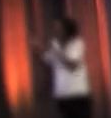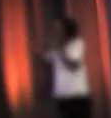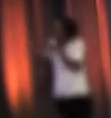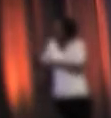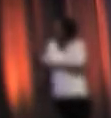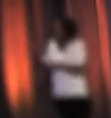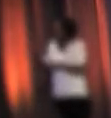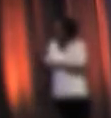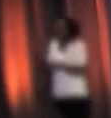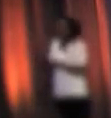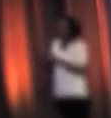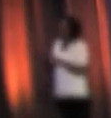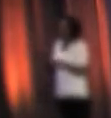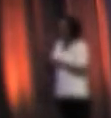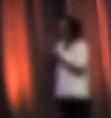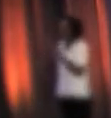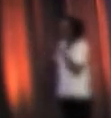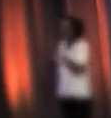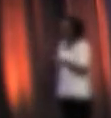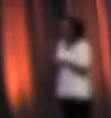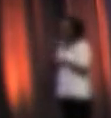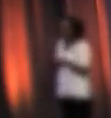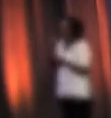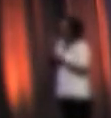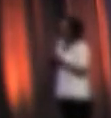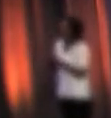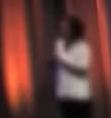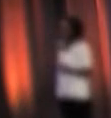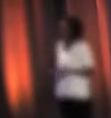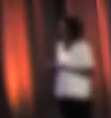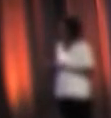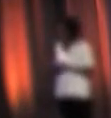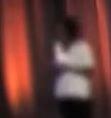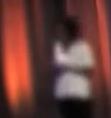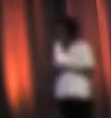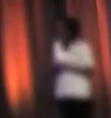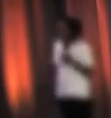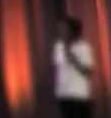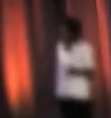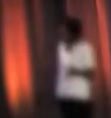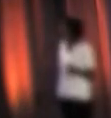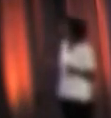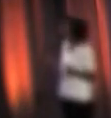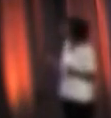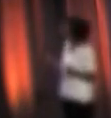The Jodi was awarded however as Edinburgh's approach was not the norm for the sector, it was singled out by the